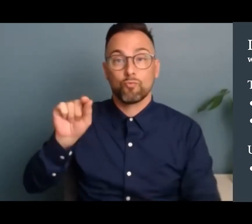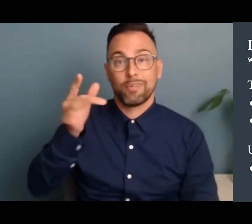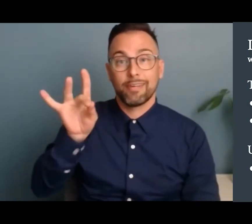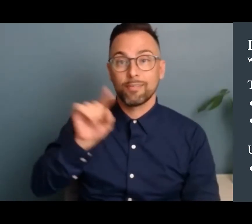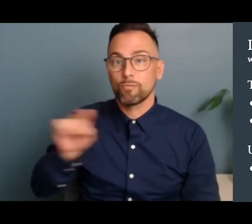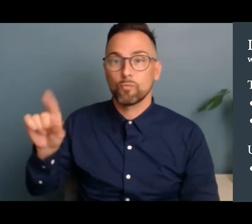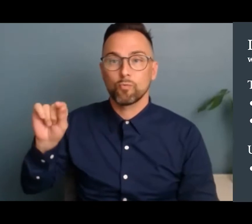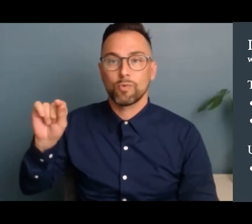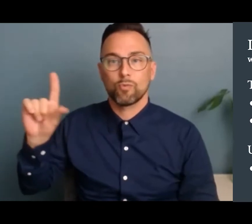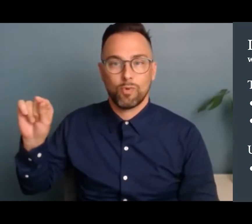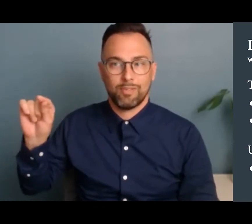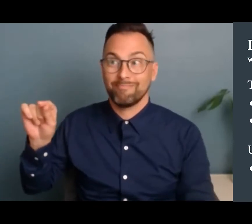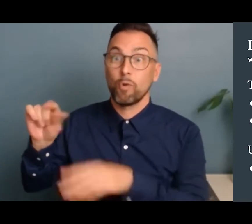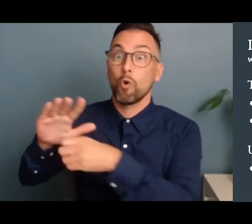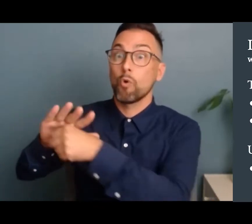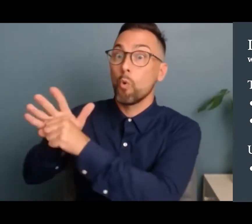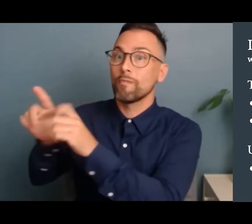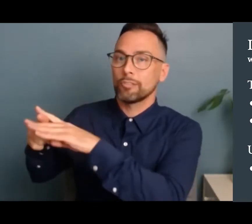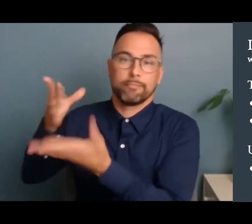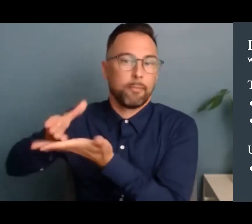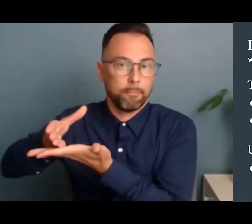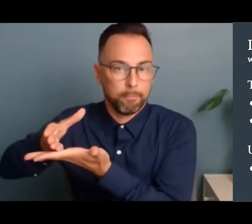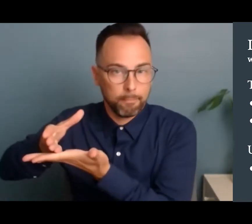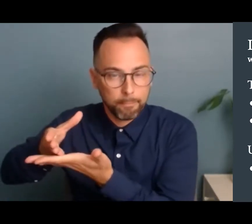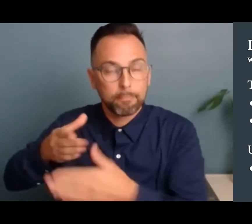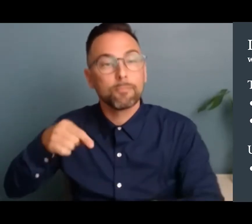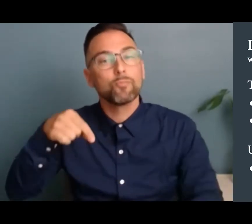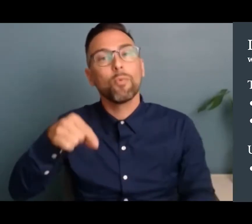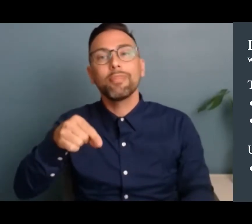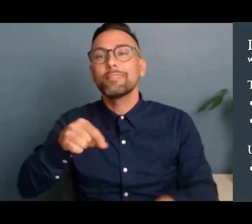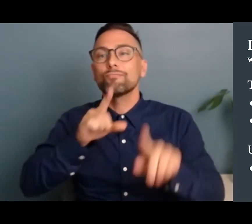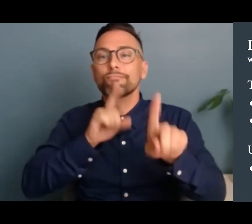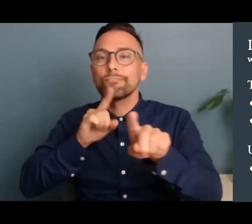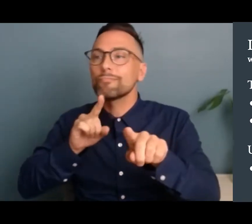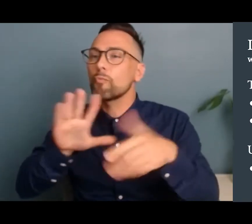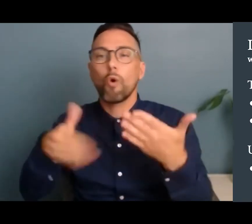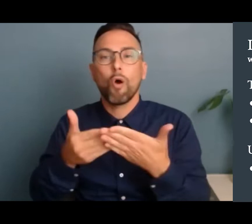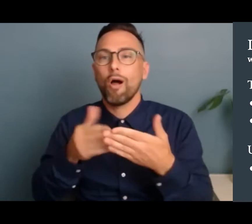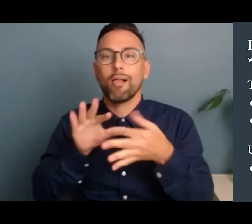And it was sent out during 2018 to 2020, during the time when COVID interrupted items.